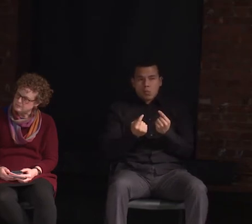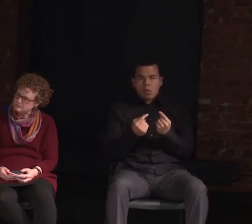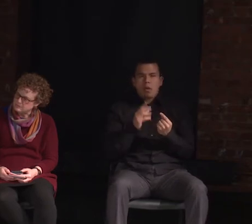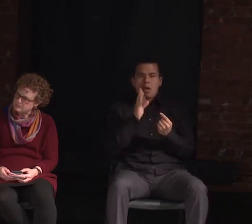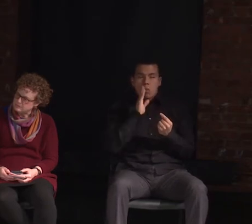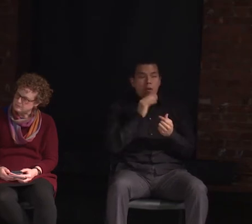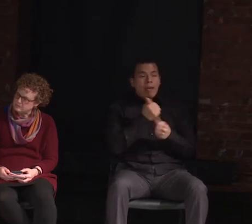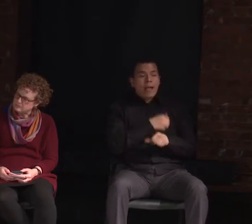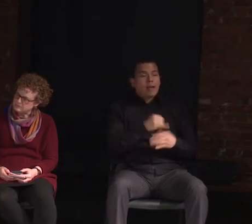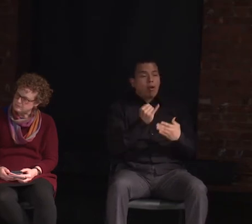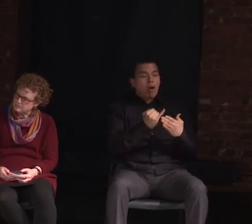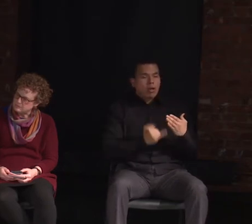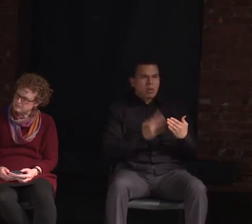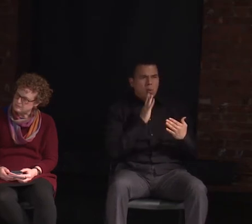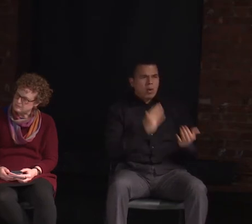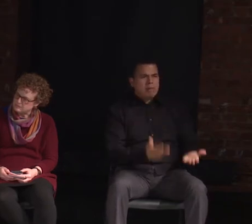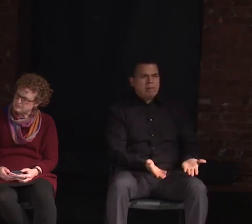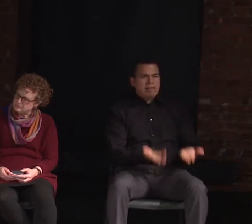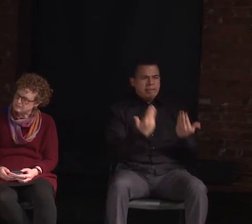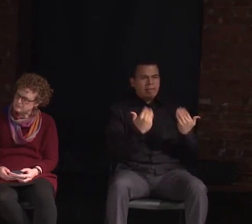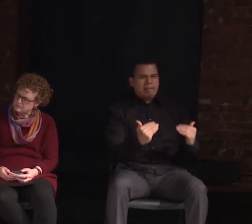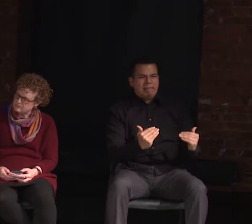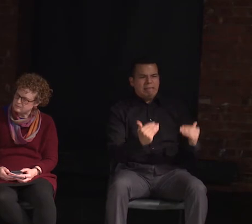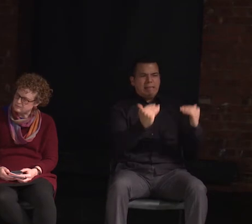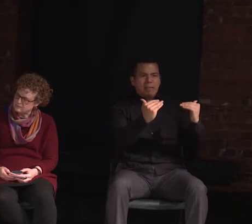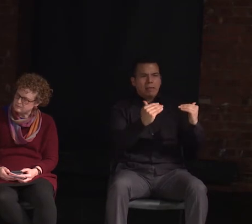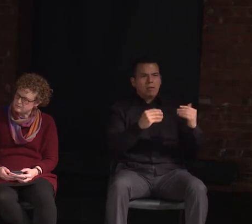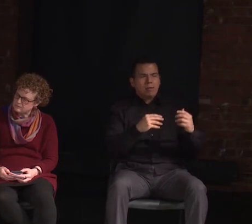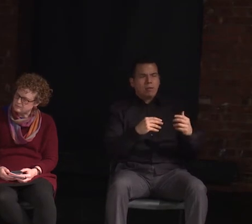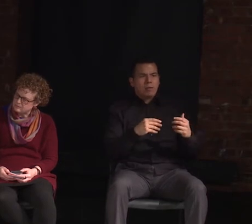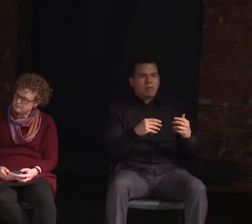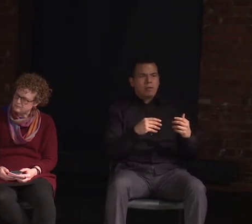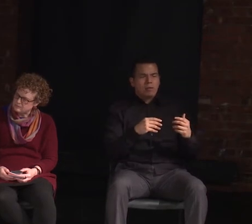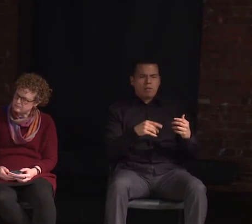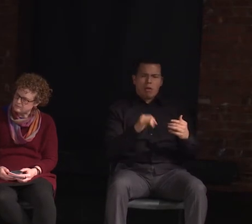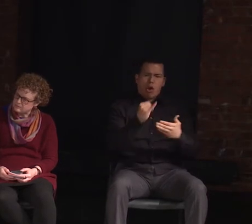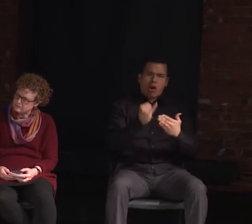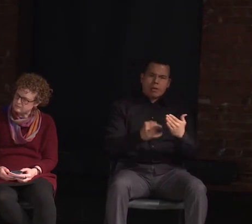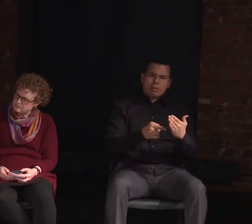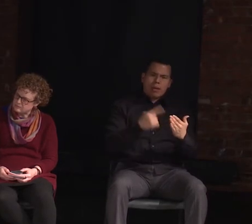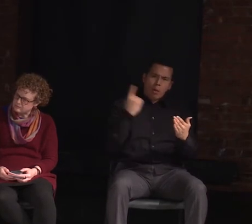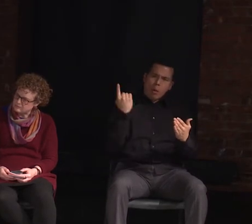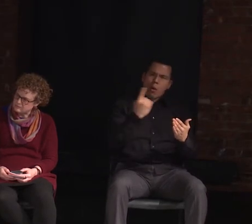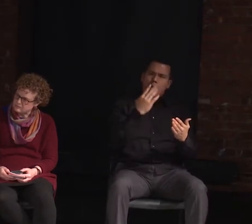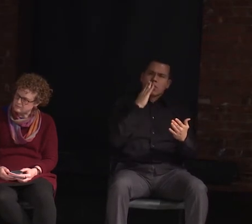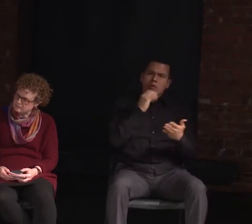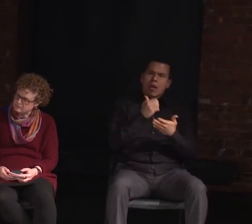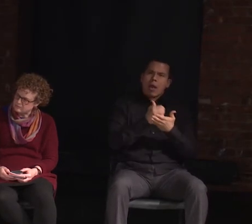We know that artists have been in the forefront of making change of social movements.